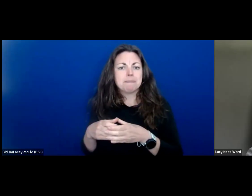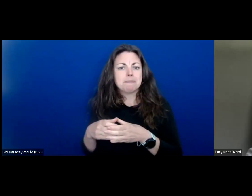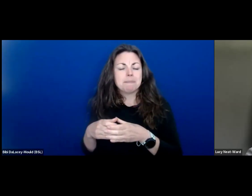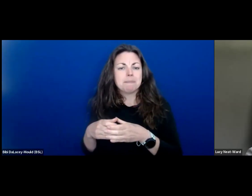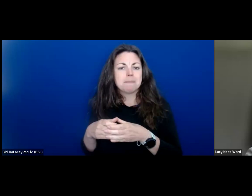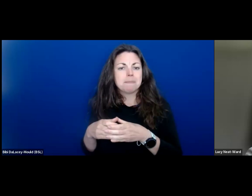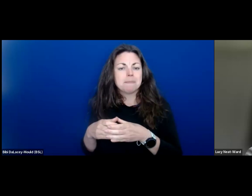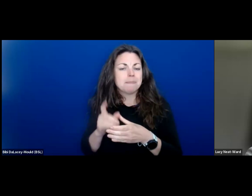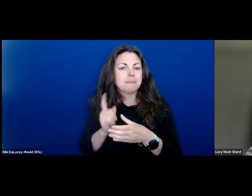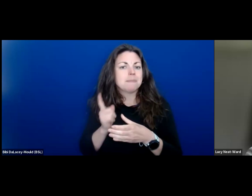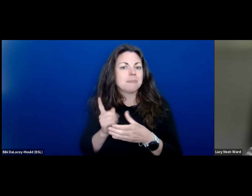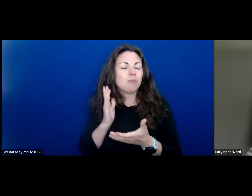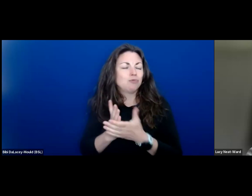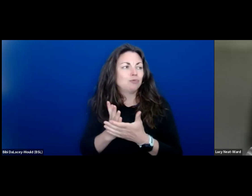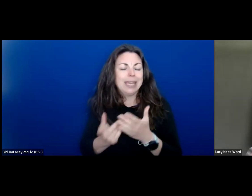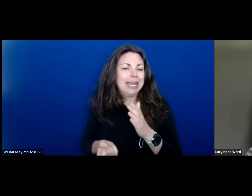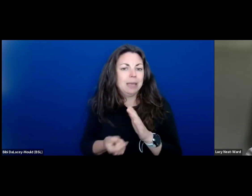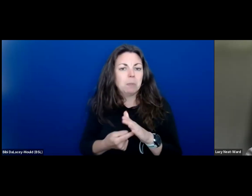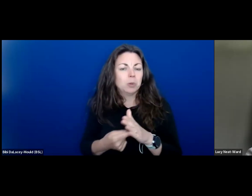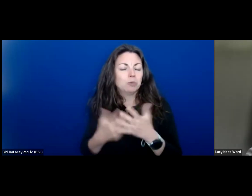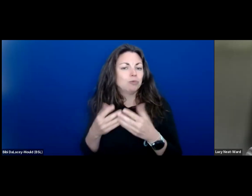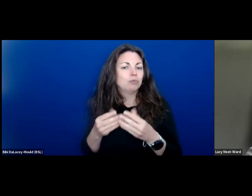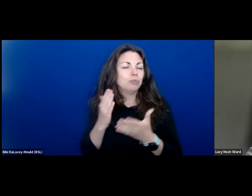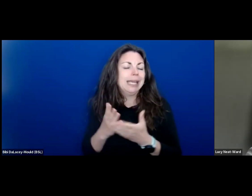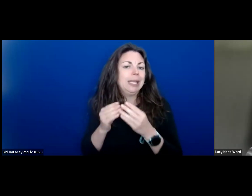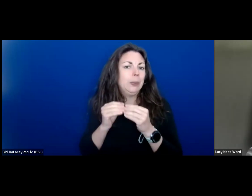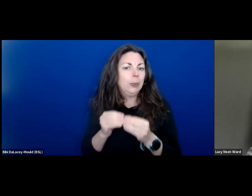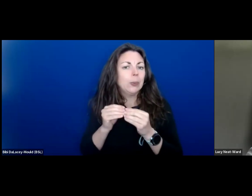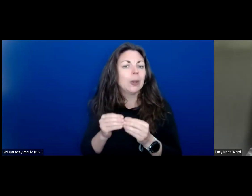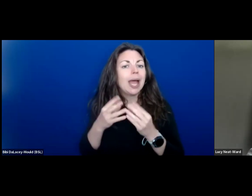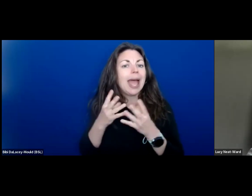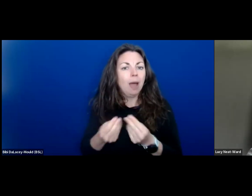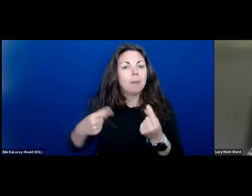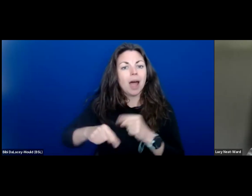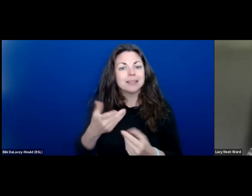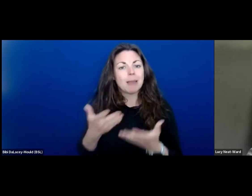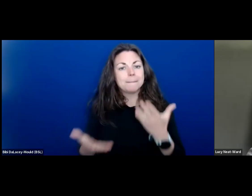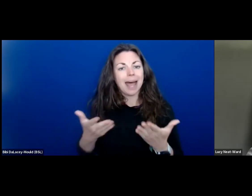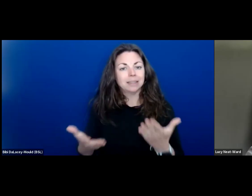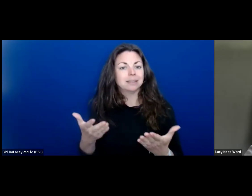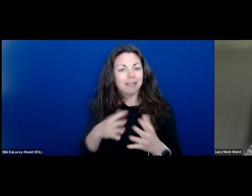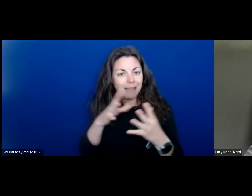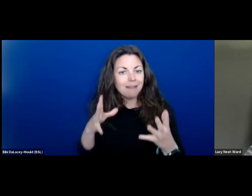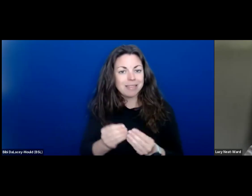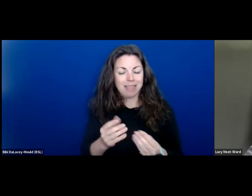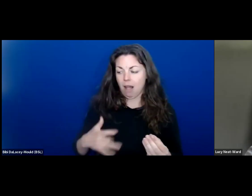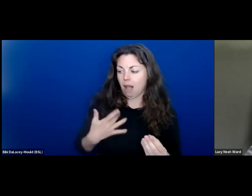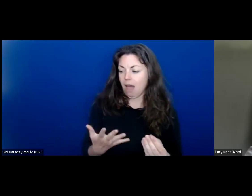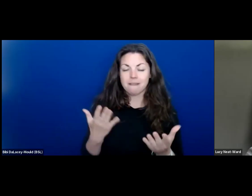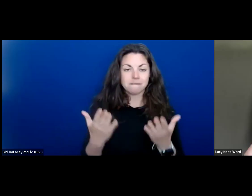has again been really instrumental to balancing that. And I think that's the thing, is sometimes it can feel like